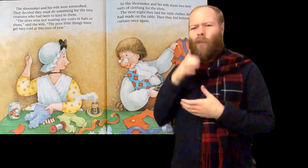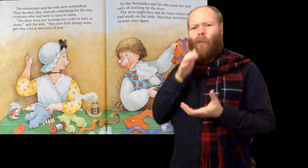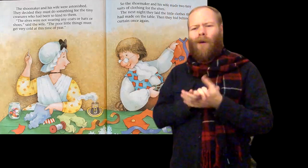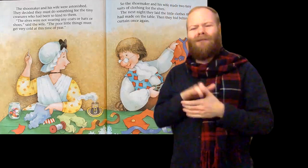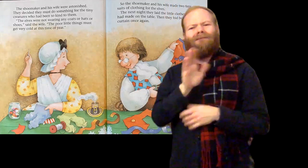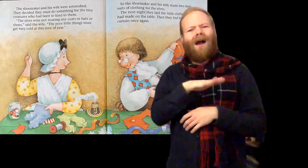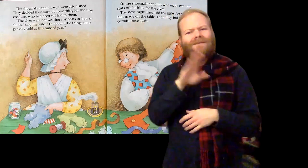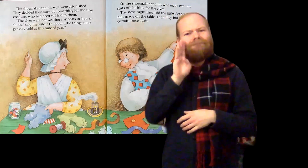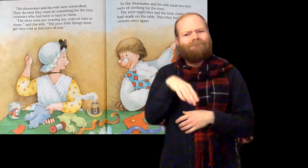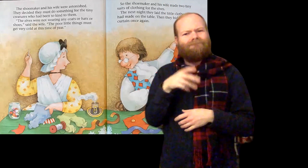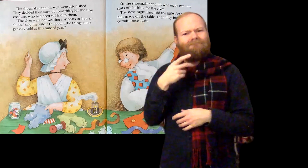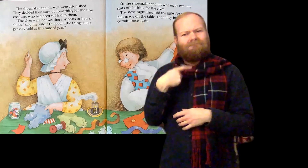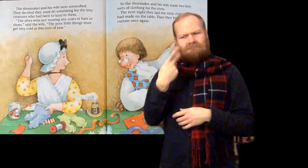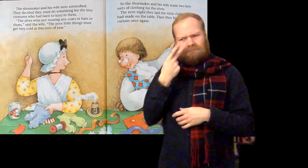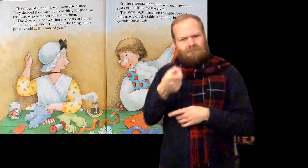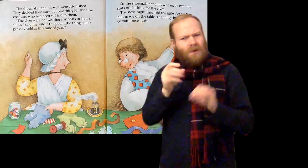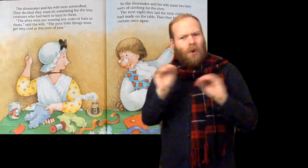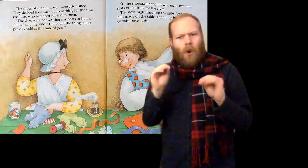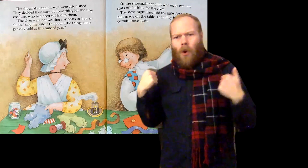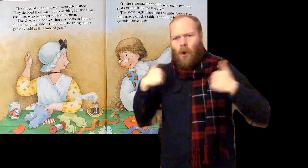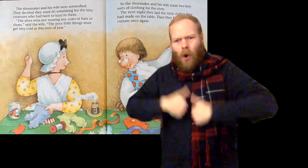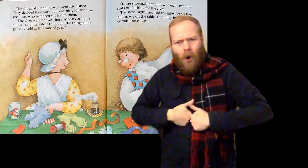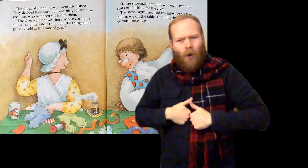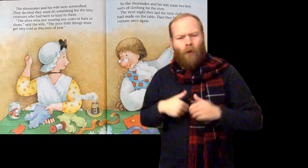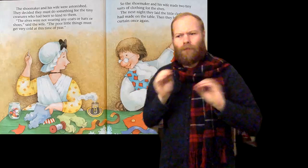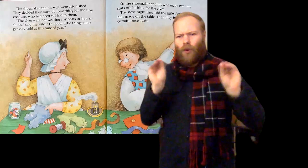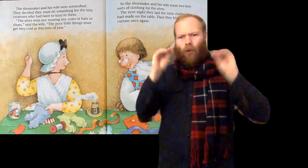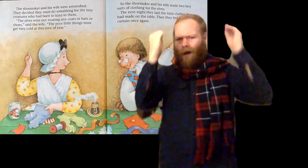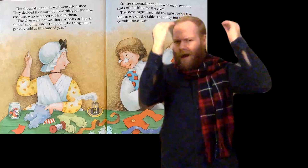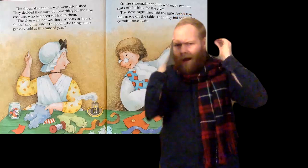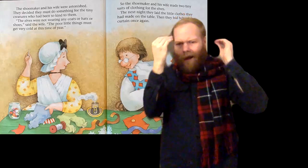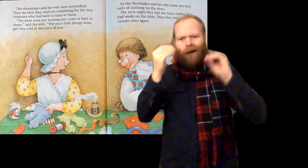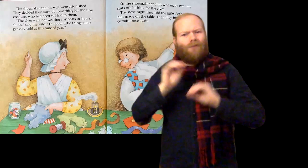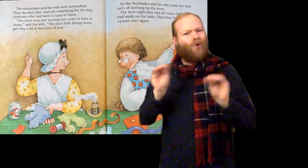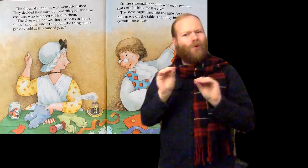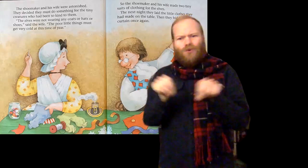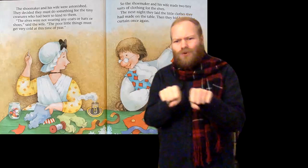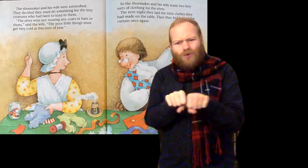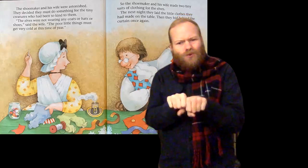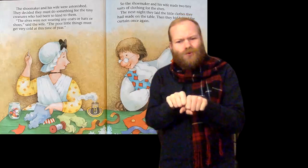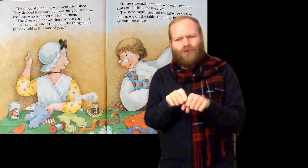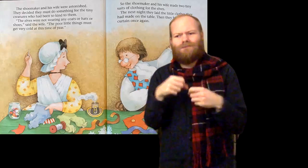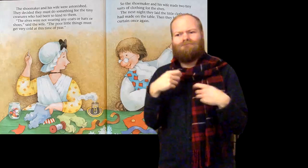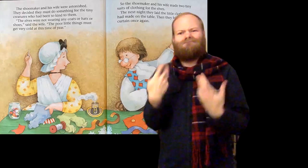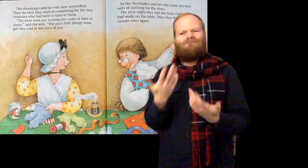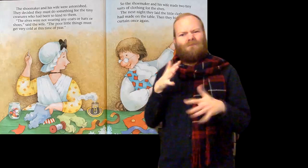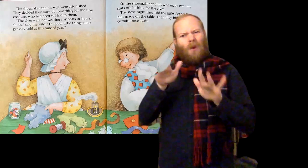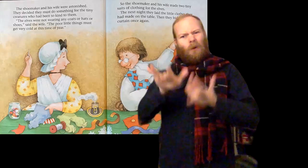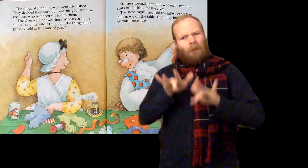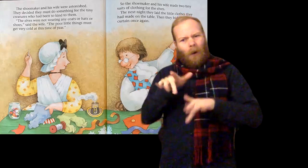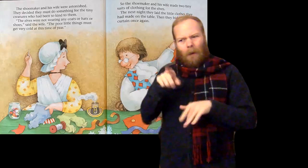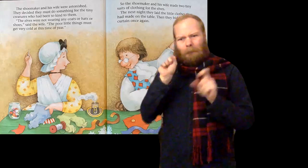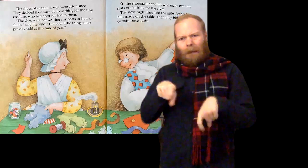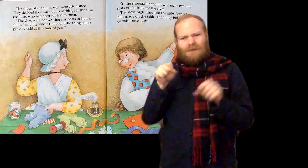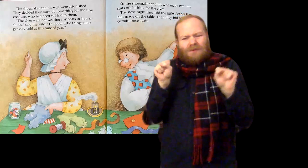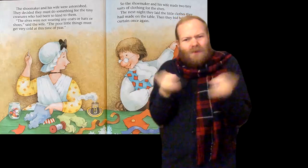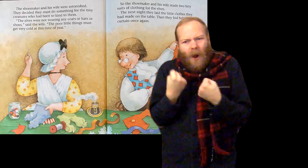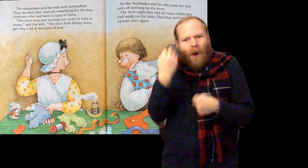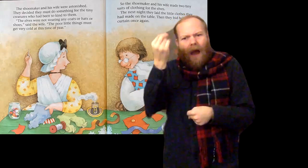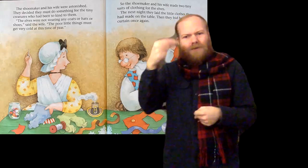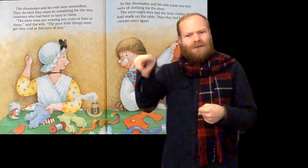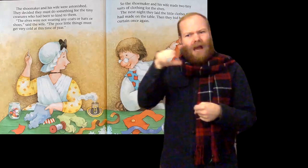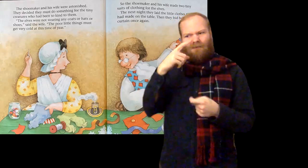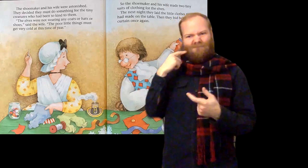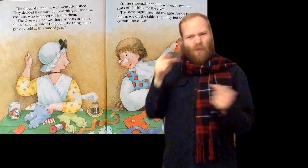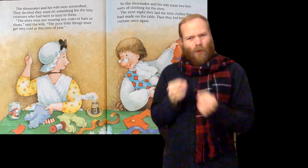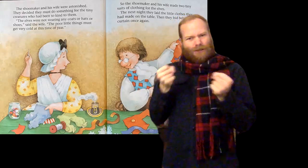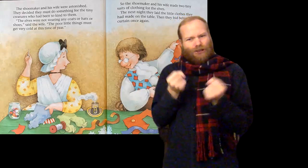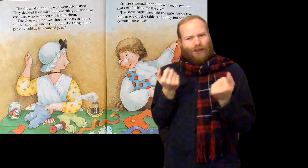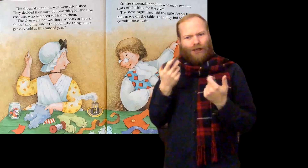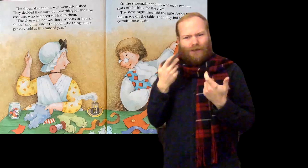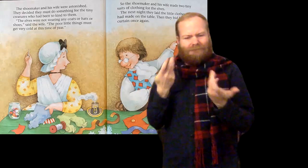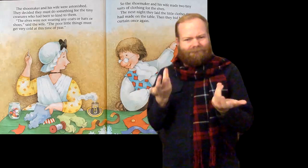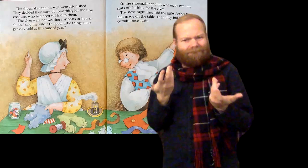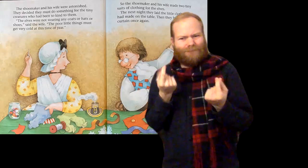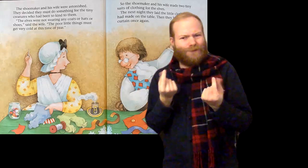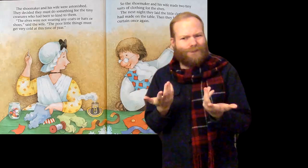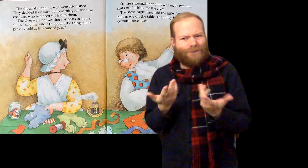“The elves were not wearing any coats or hats or shoes,” said the wife. “The poor things must get very cold at this time of the year.”